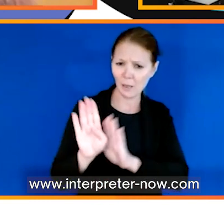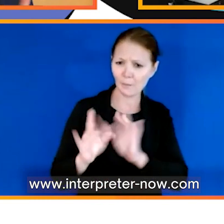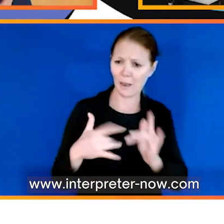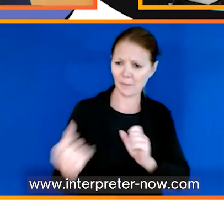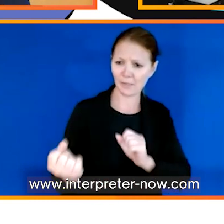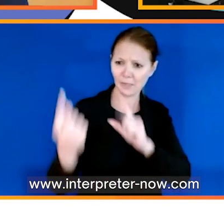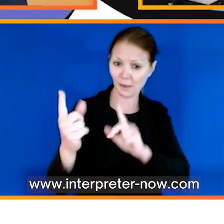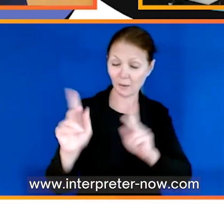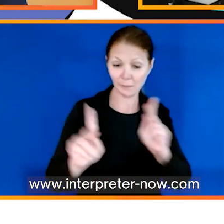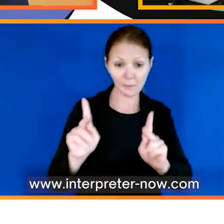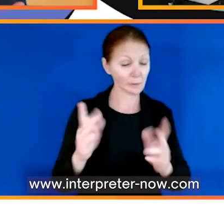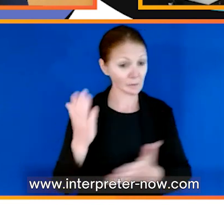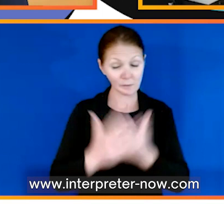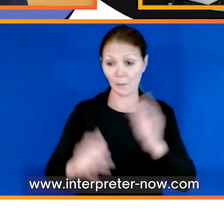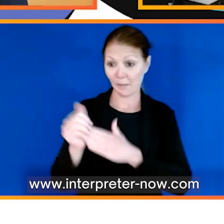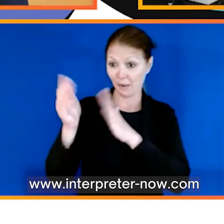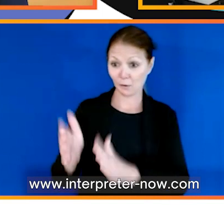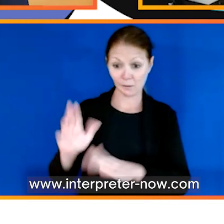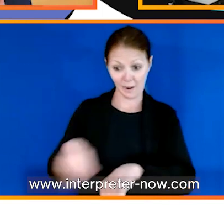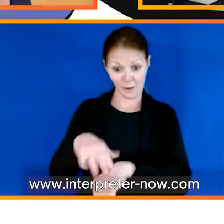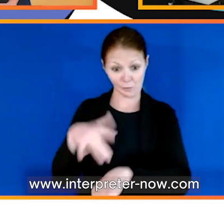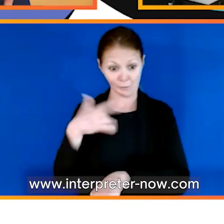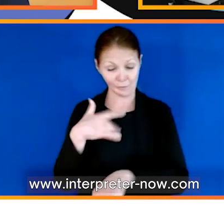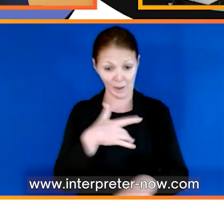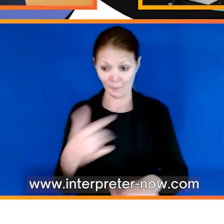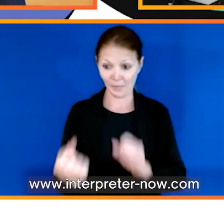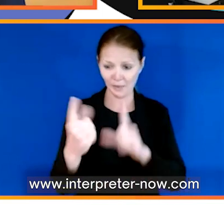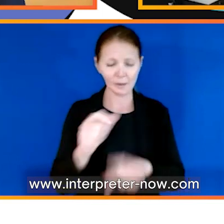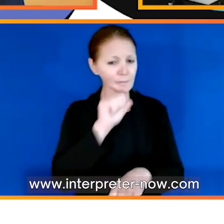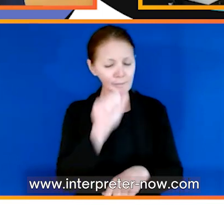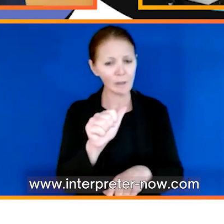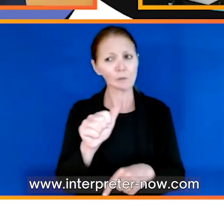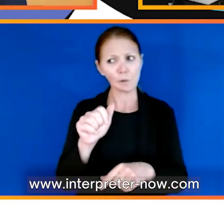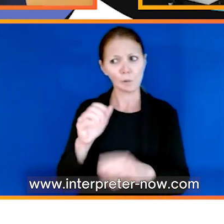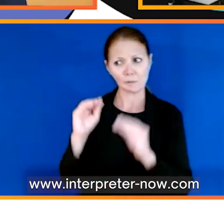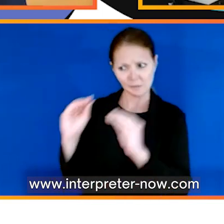So working with them to deepen their empathy skills, and then activate allyship, understand